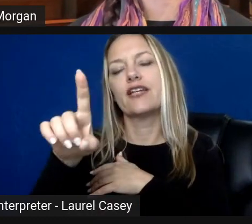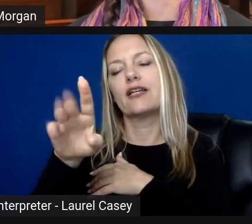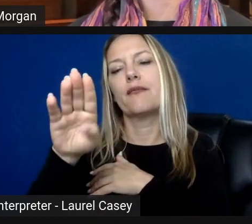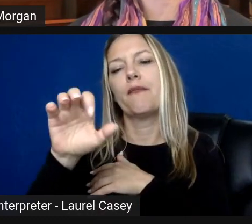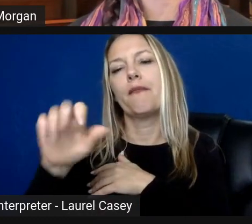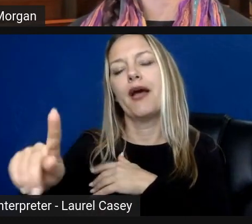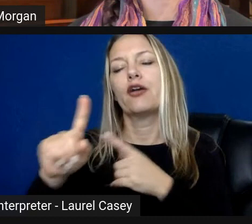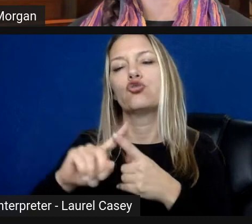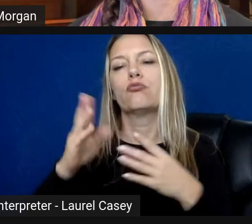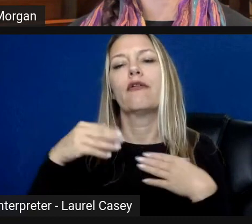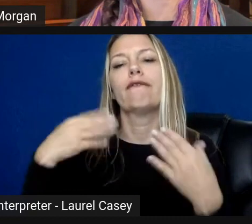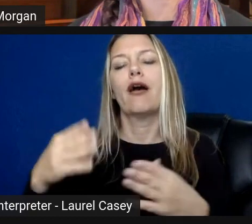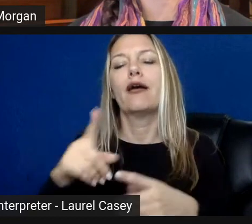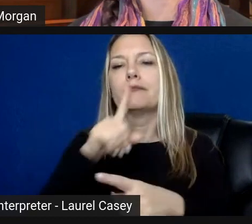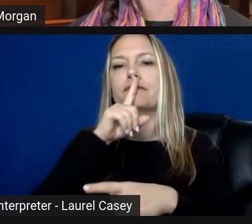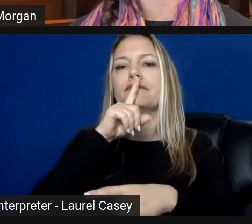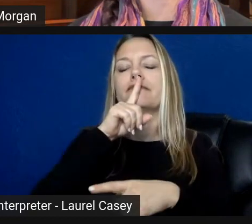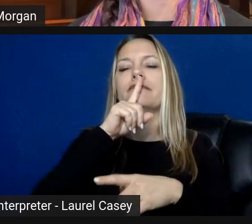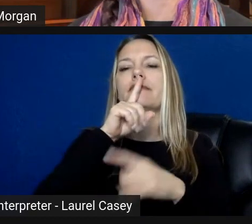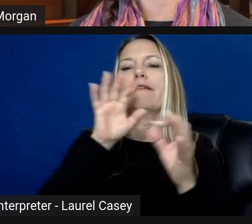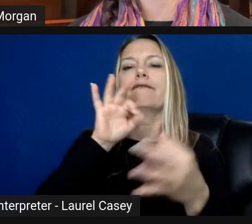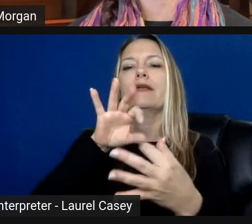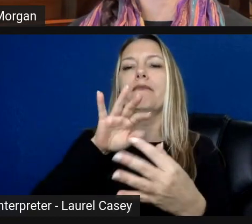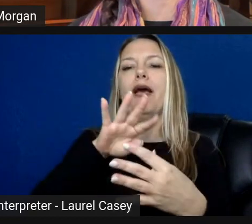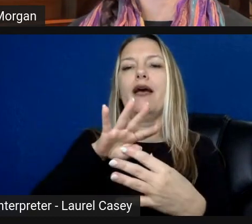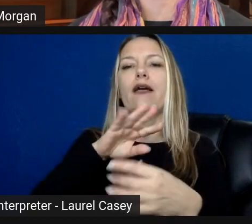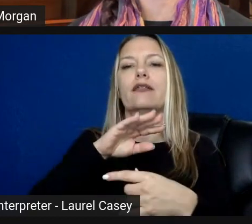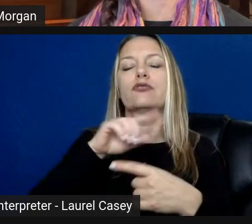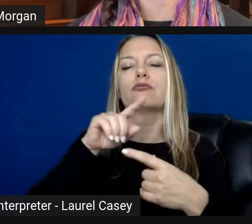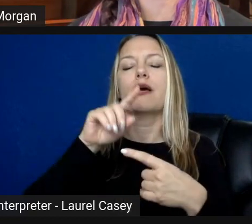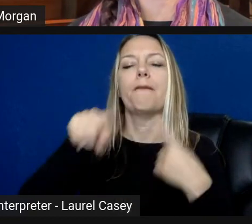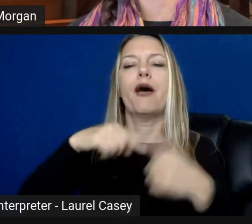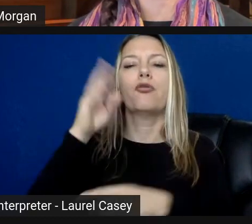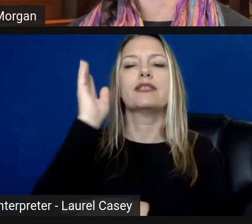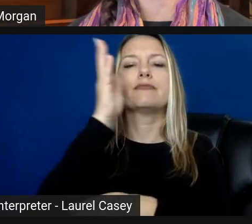for our speakers on their presentation. You can enter to win a T-shirt while you're there.